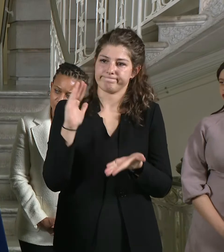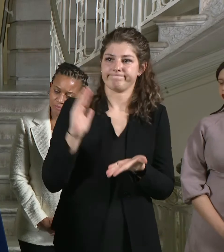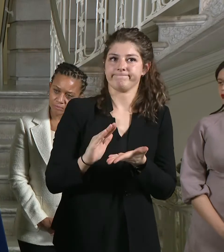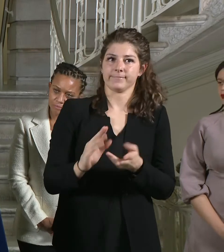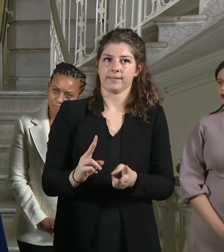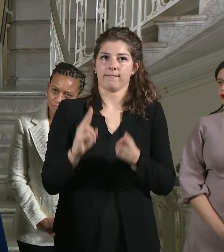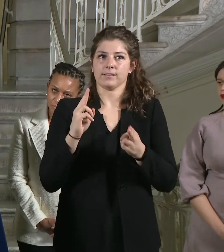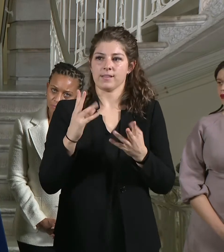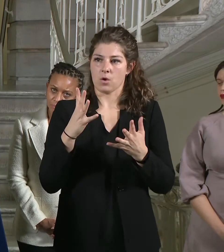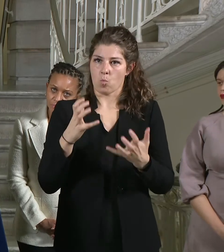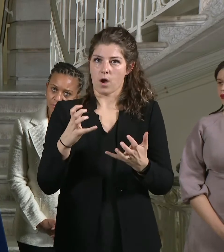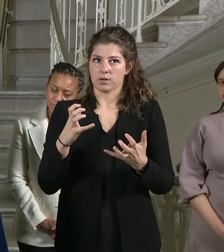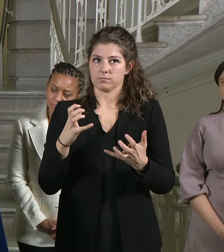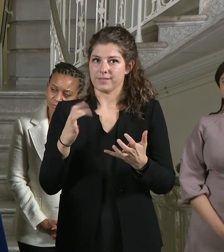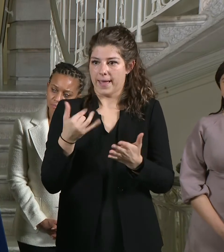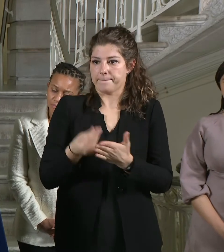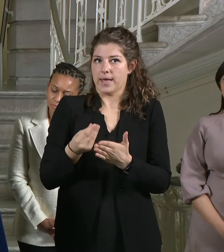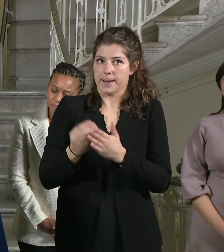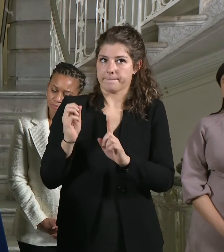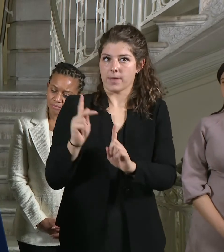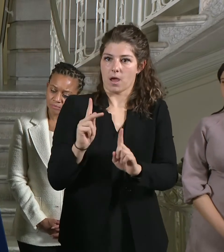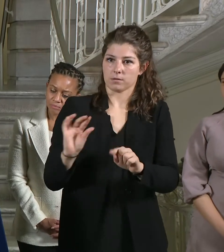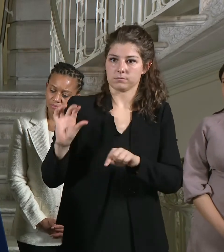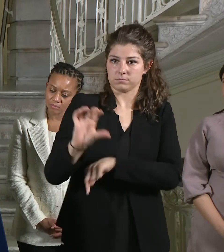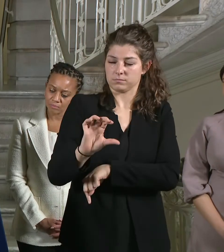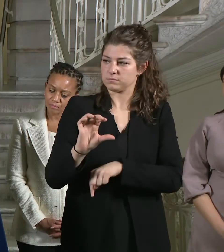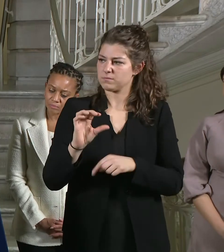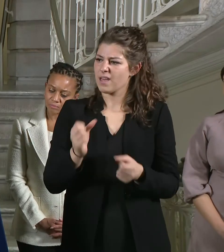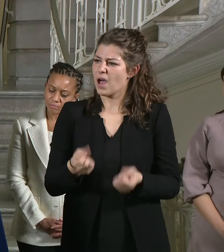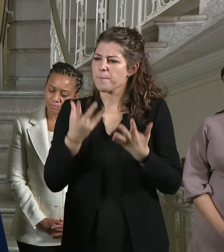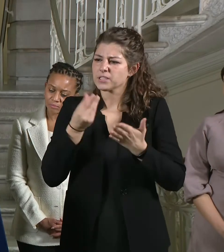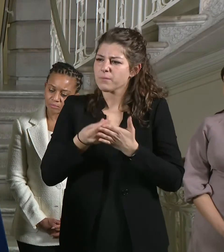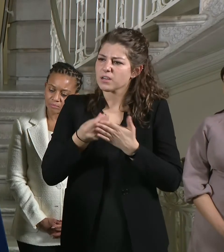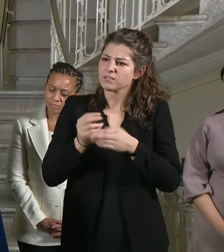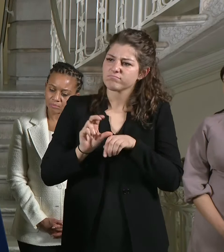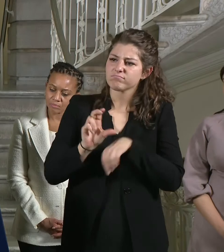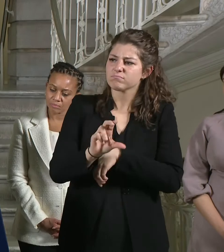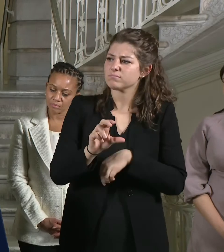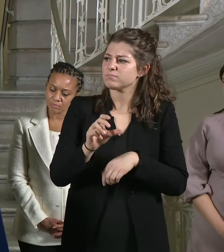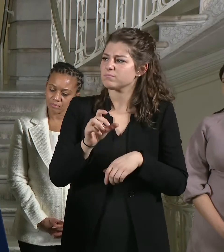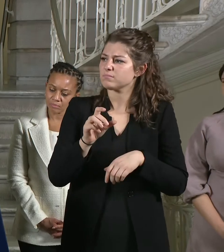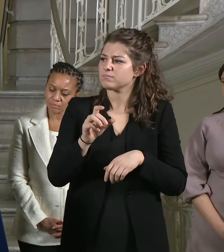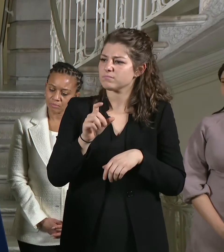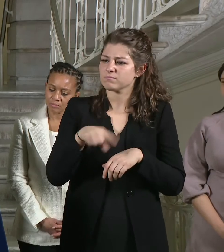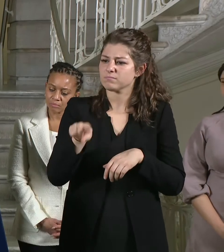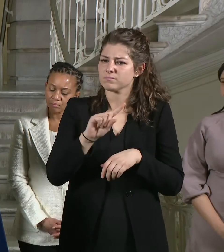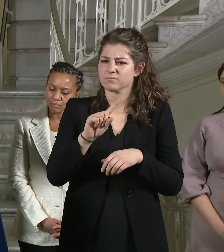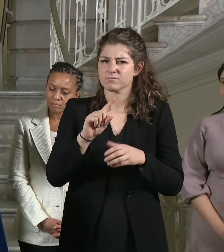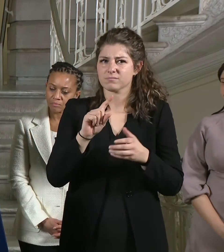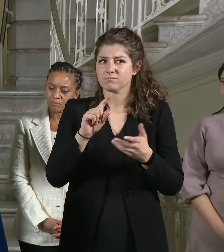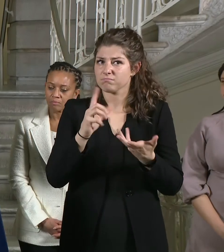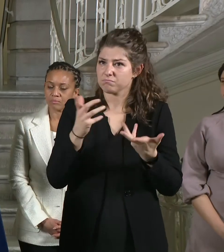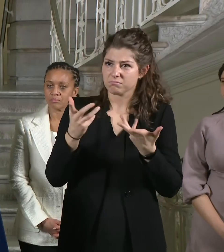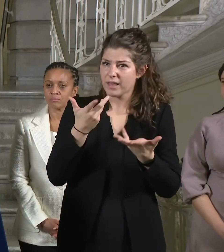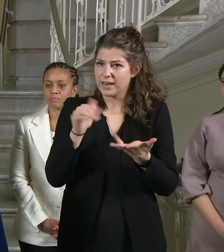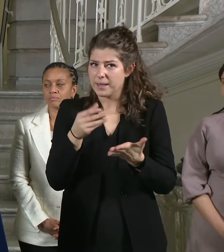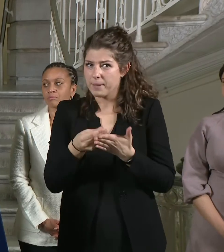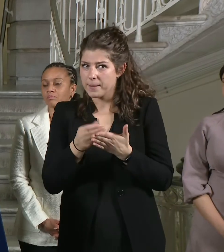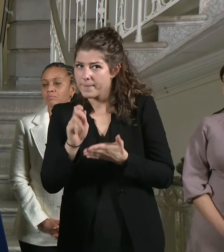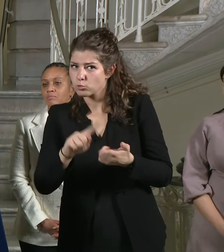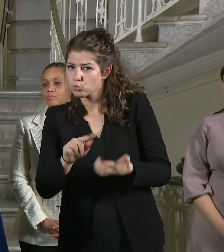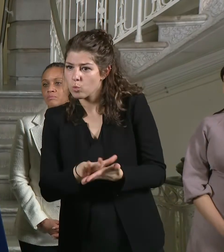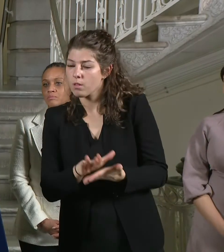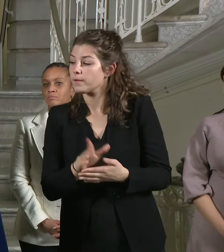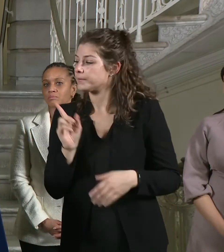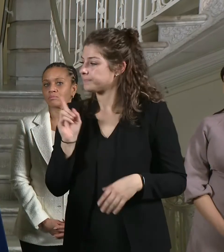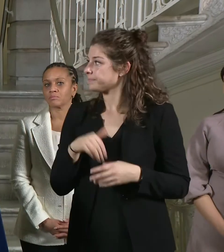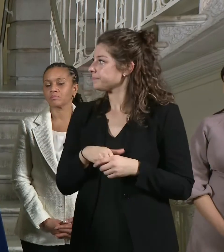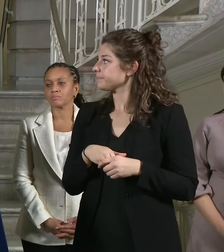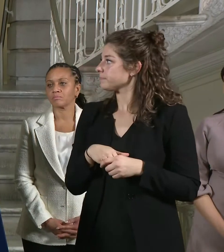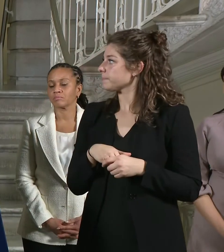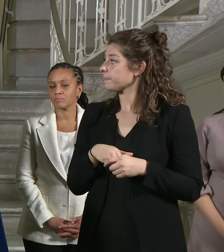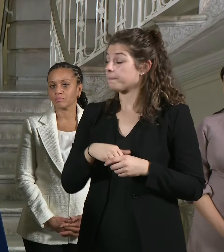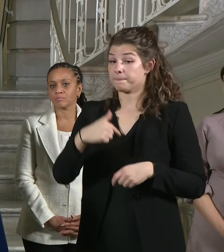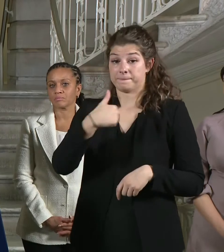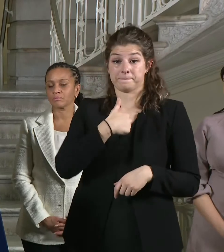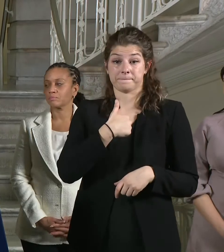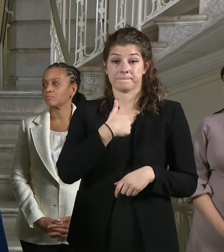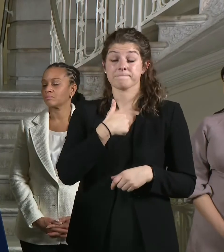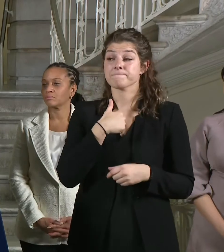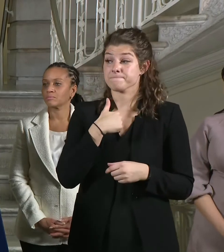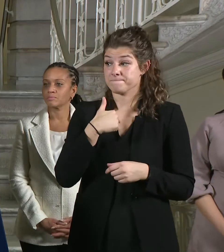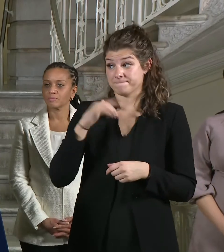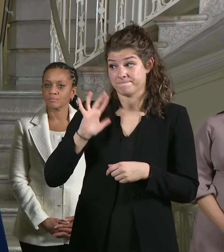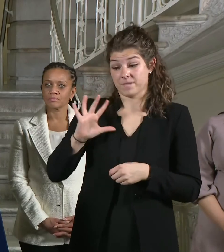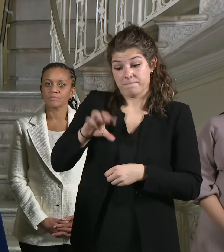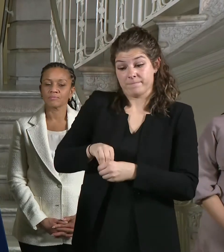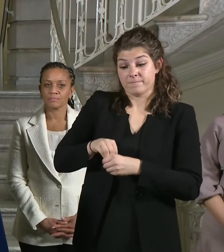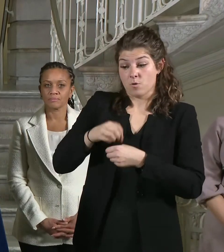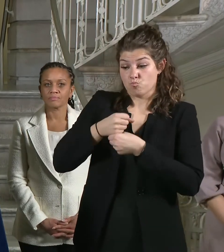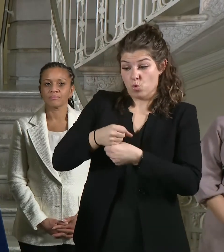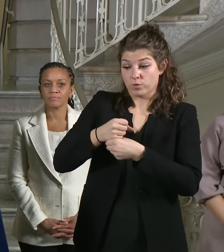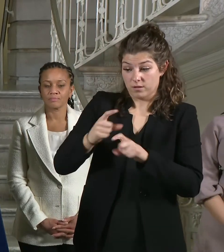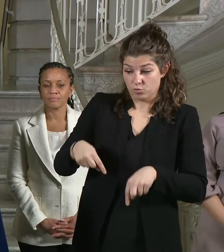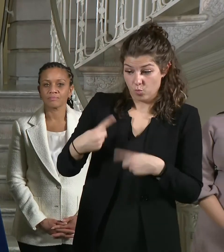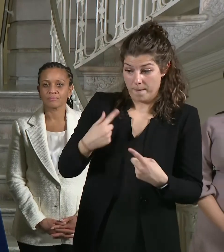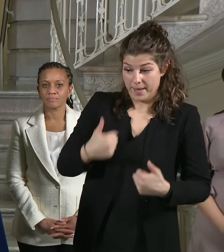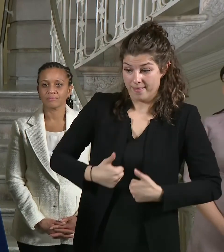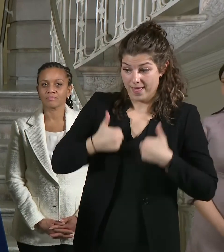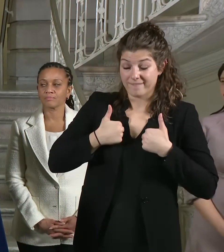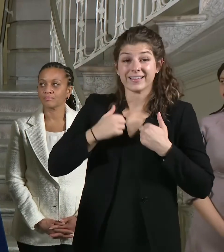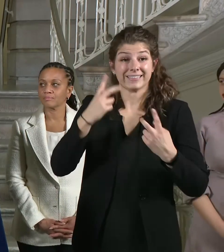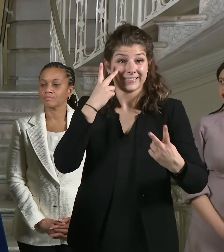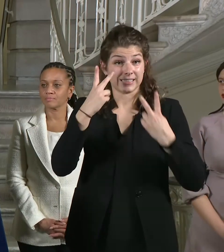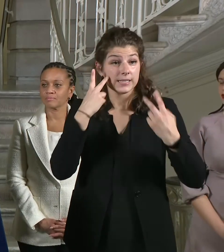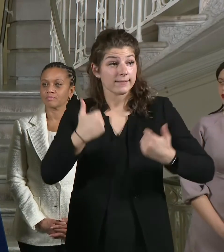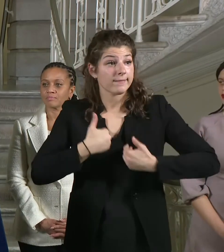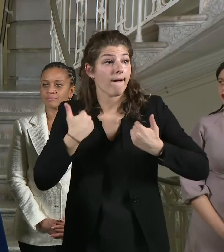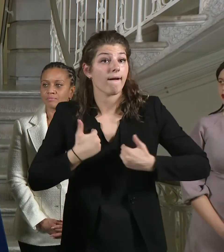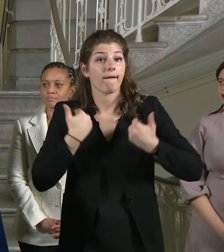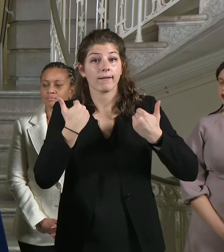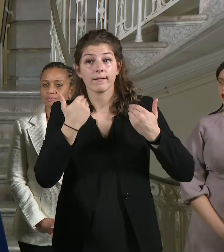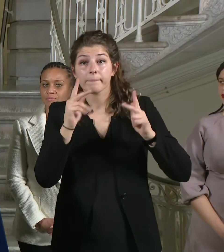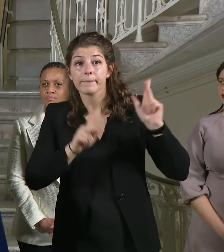E ]